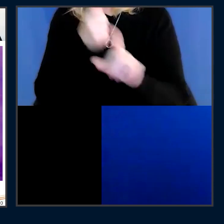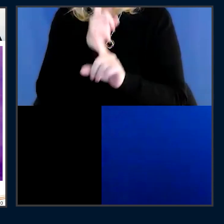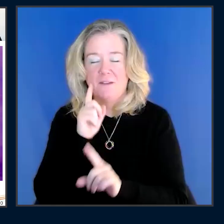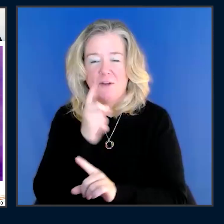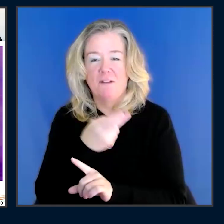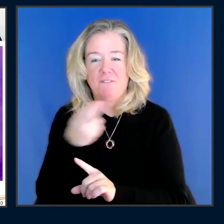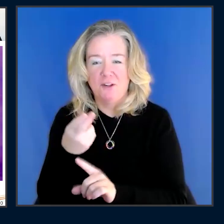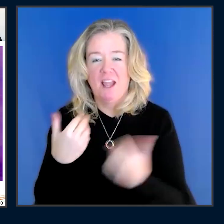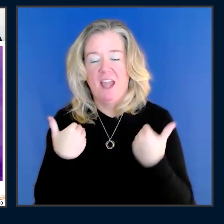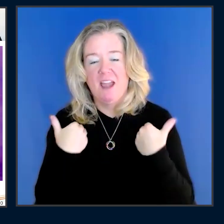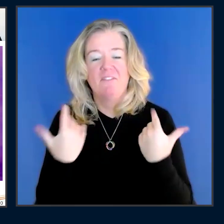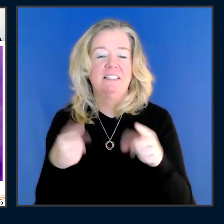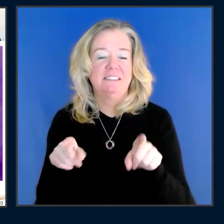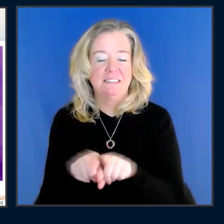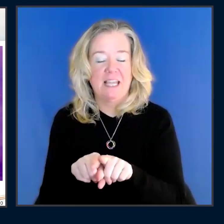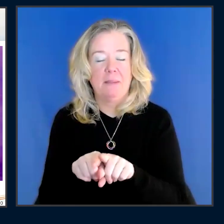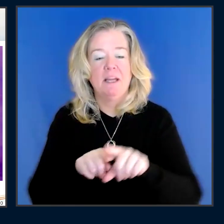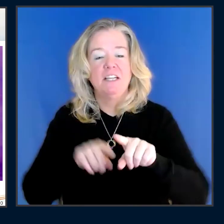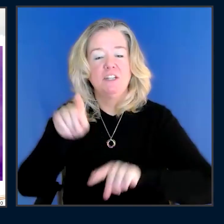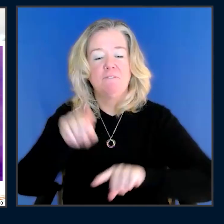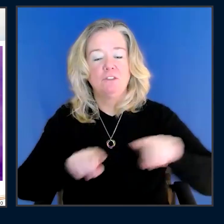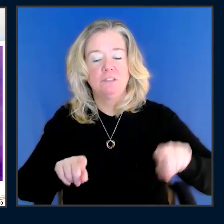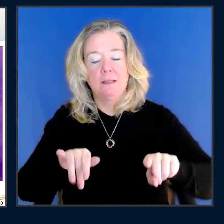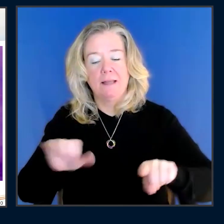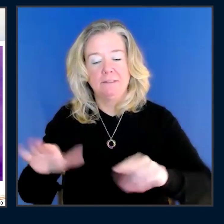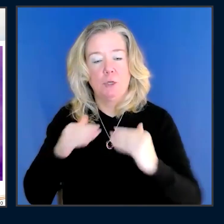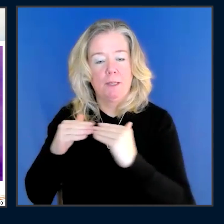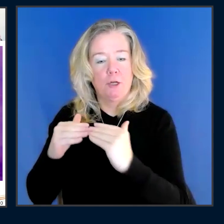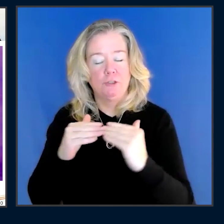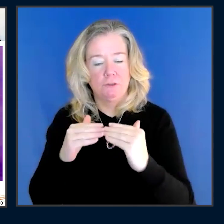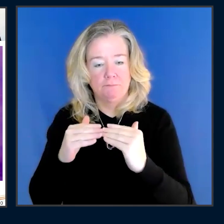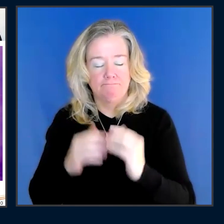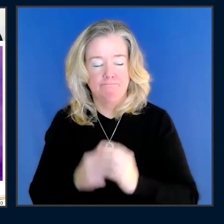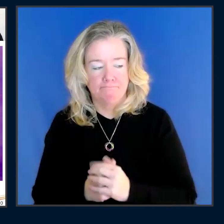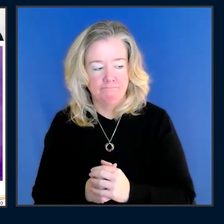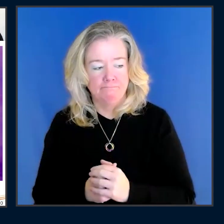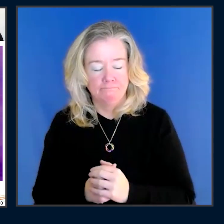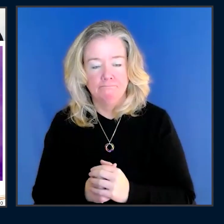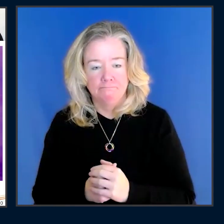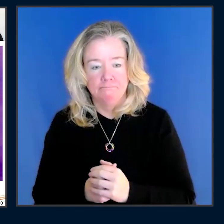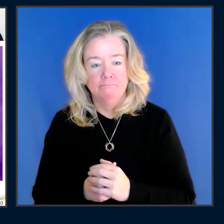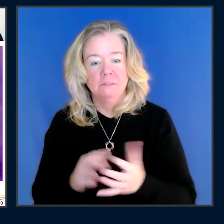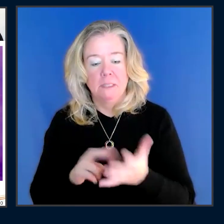Children who are deaf and hard of hearing have the same diversity as their peers.